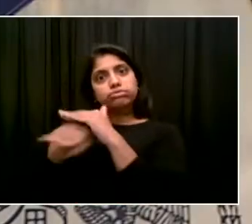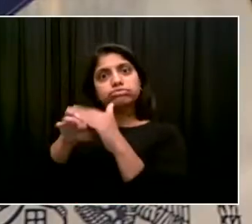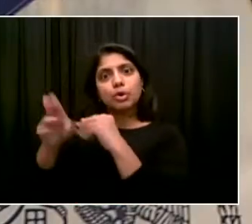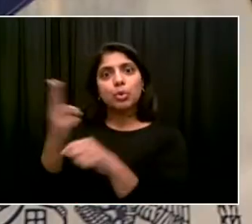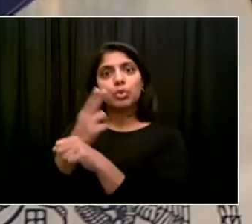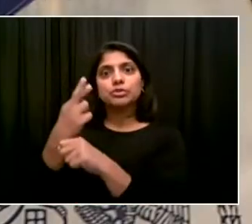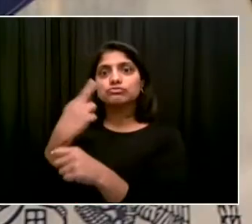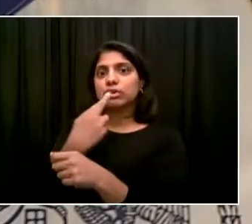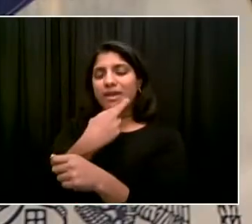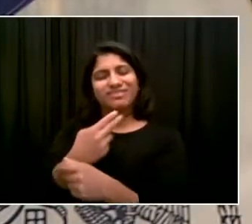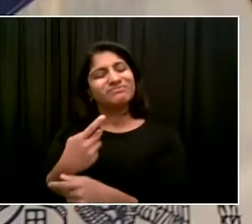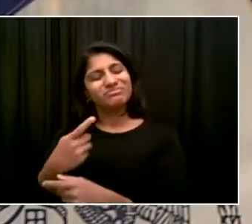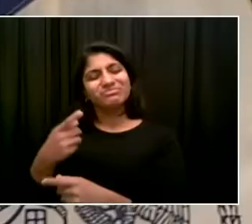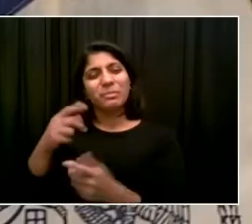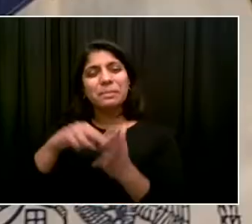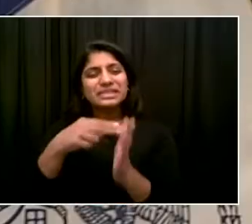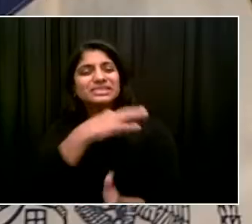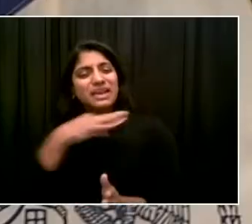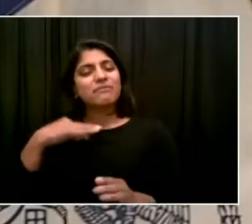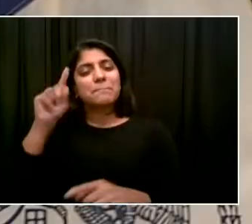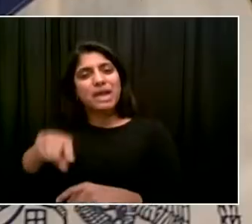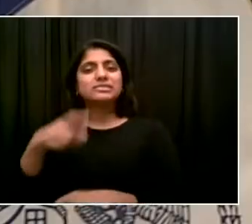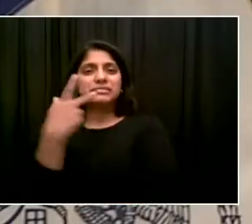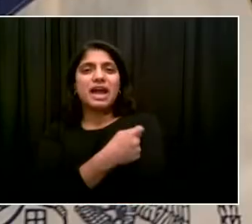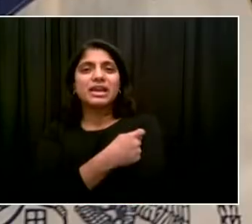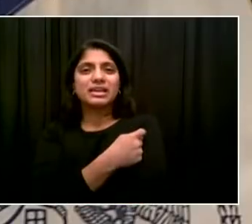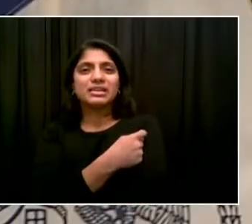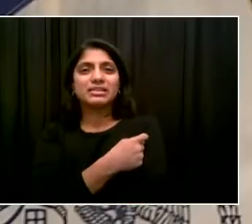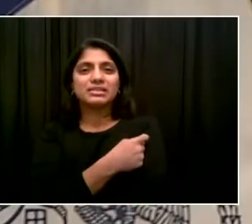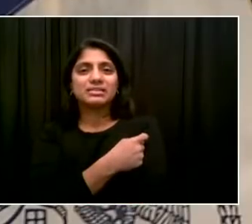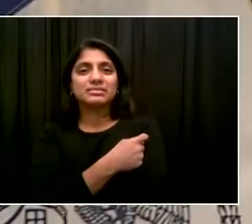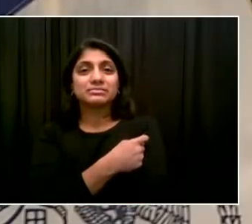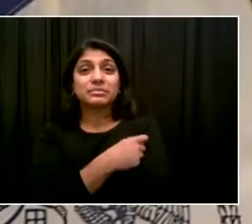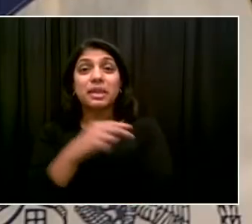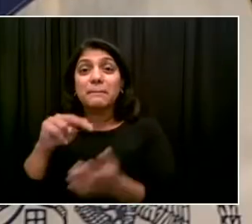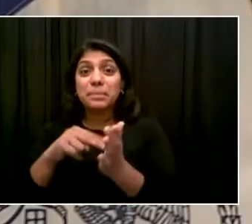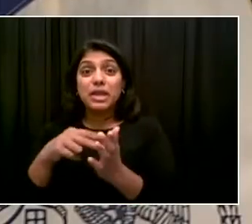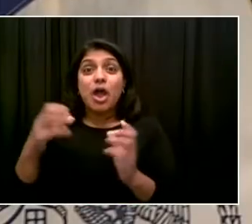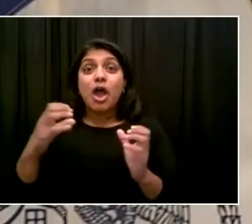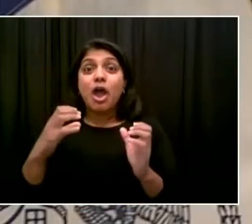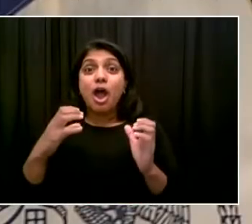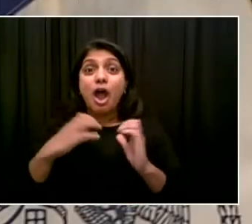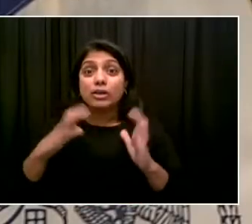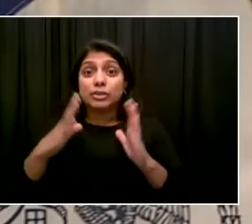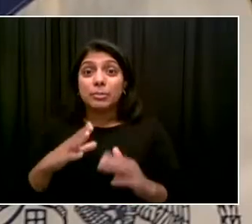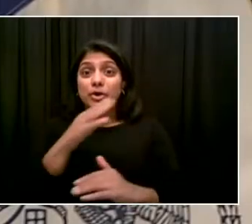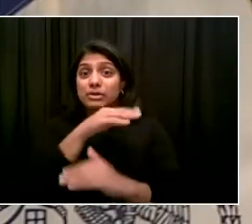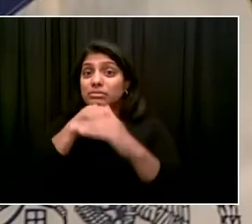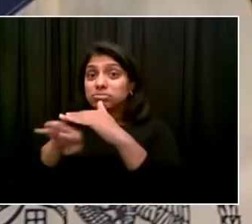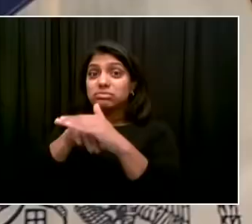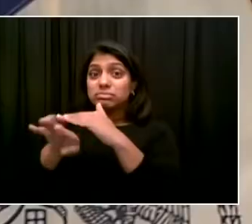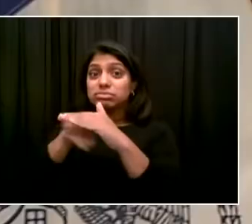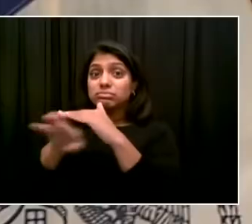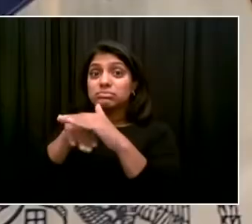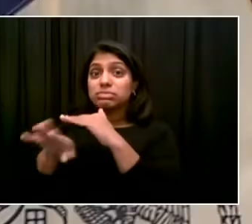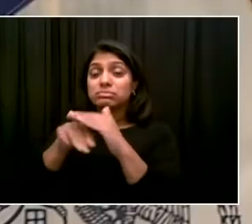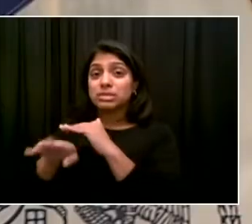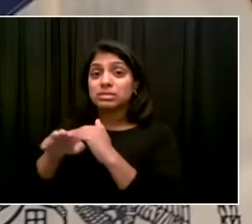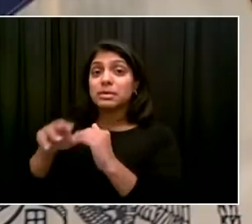MOTIVATED TO GET VACCINATED WN HE IT BECOMES AN IMPORTANT CHOICE FOR THEMSELVES AND THEIR FAMILIES